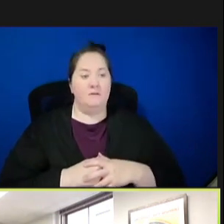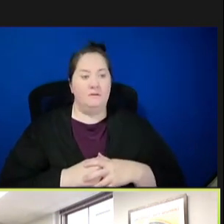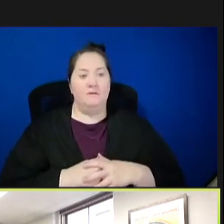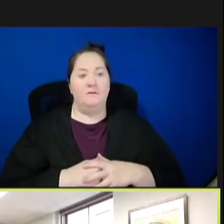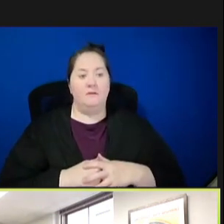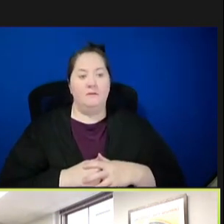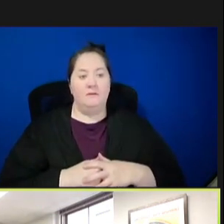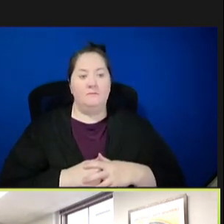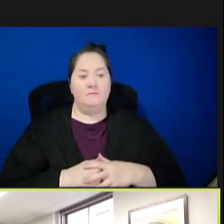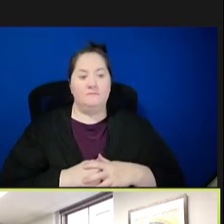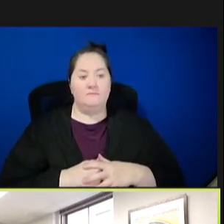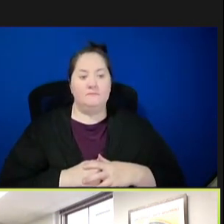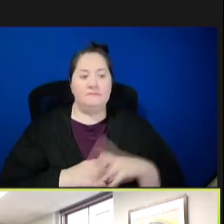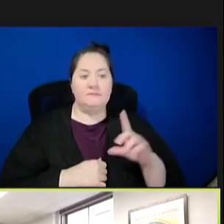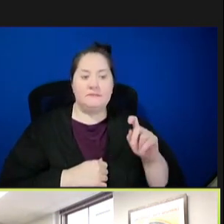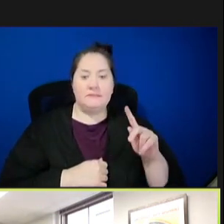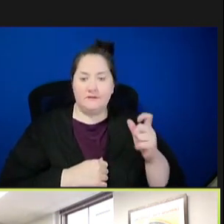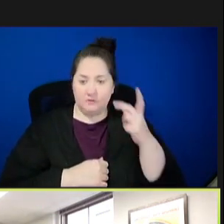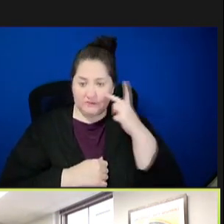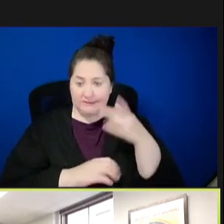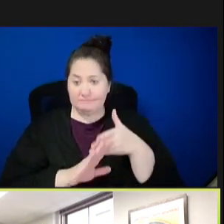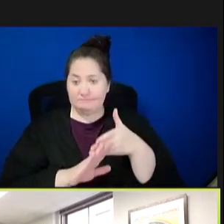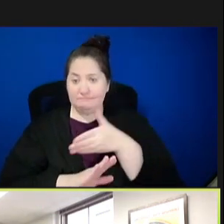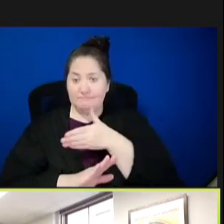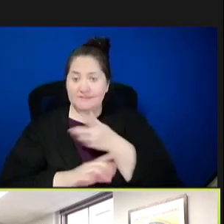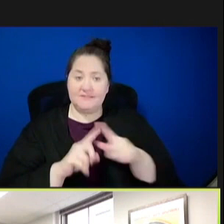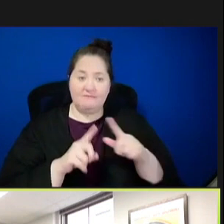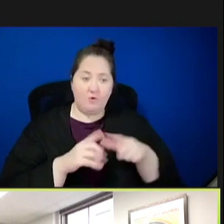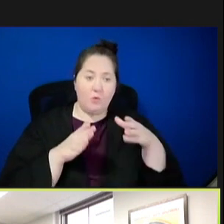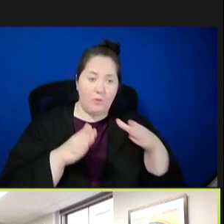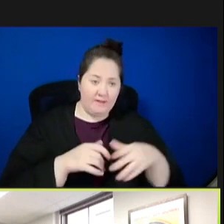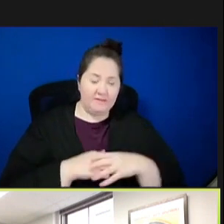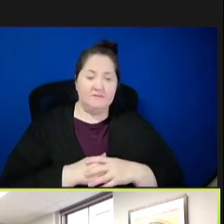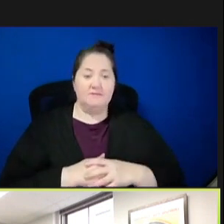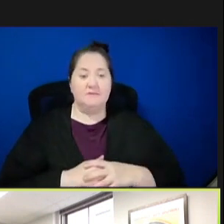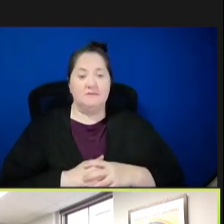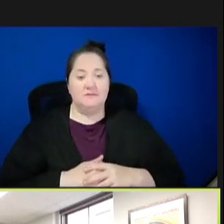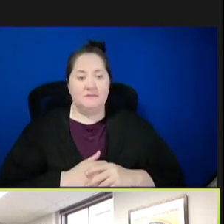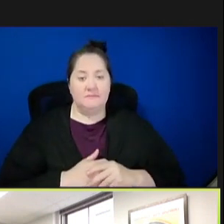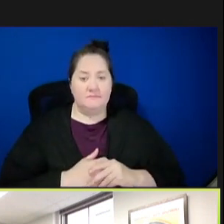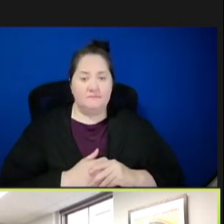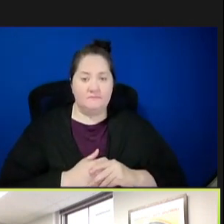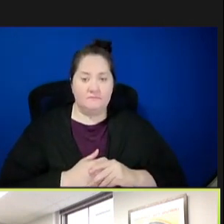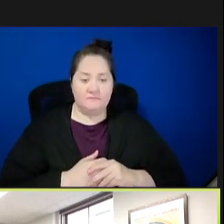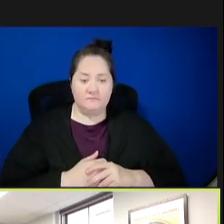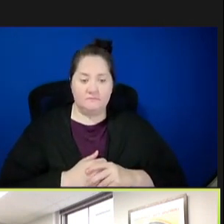This is data that you've seen presented a couple of different ways and my other speakers,